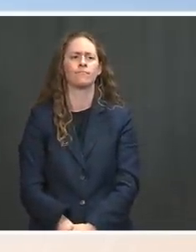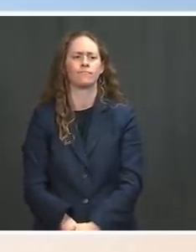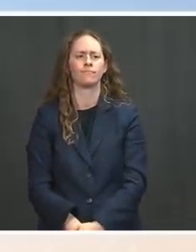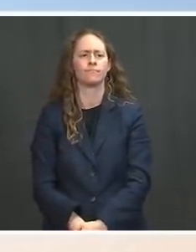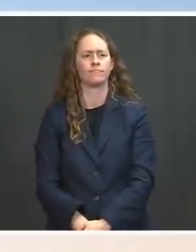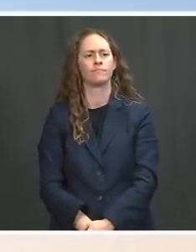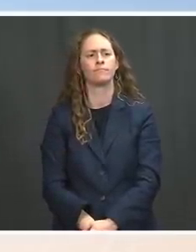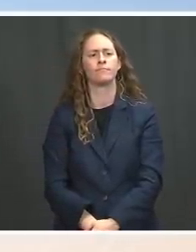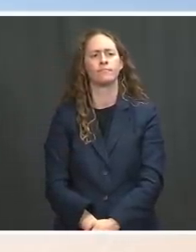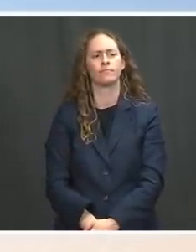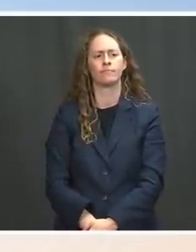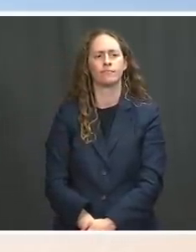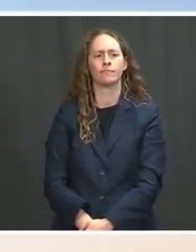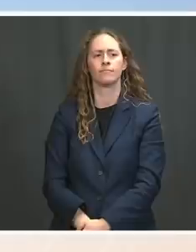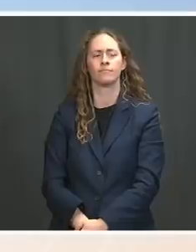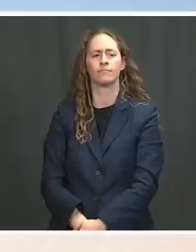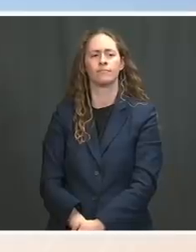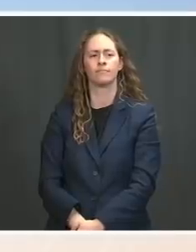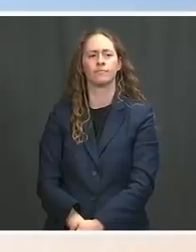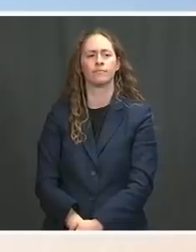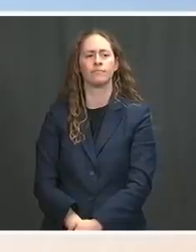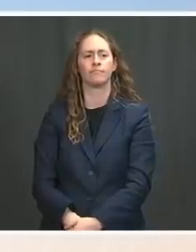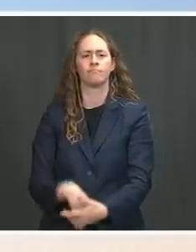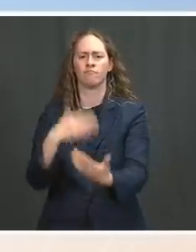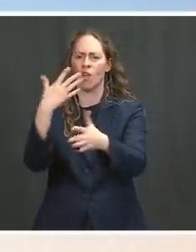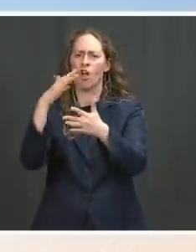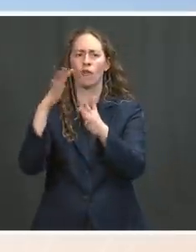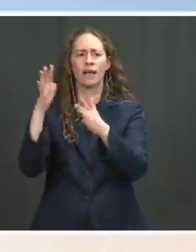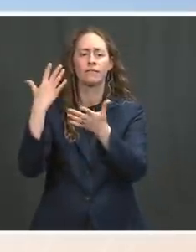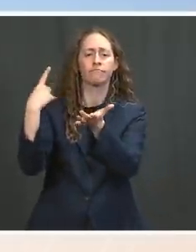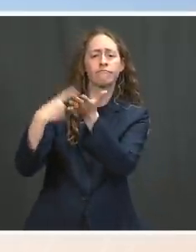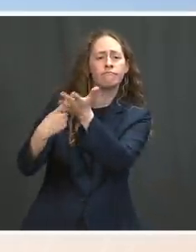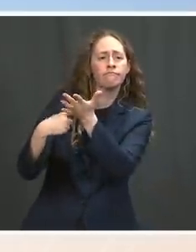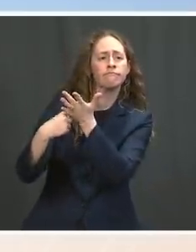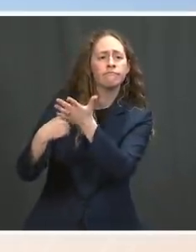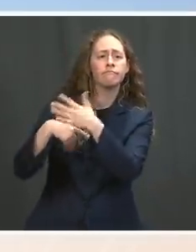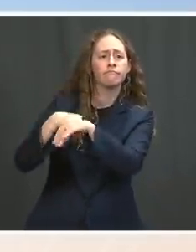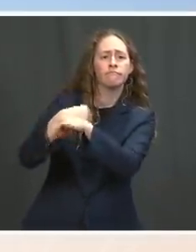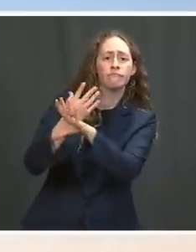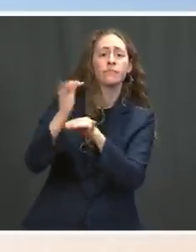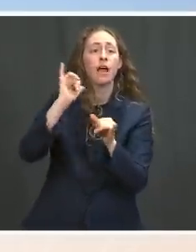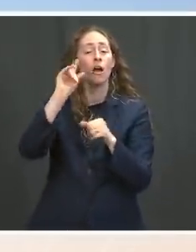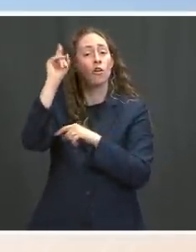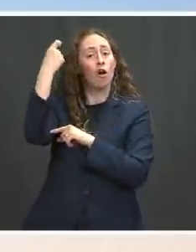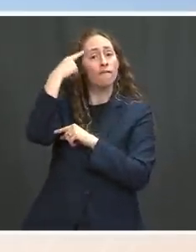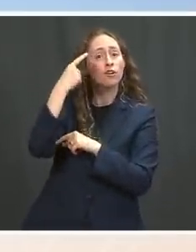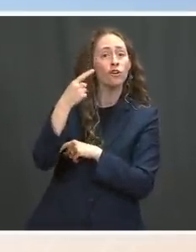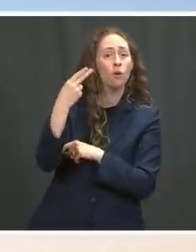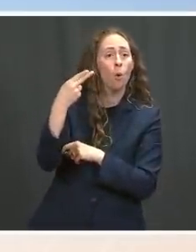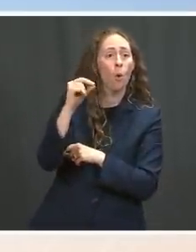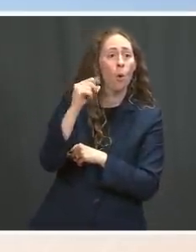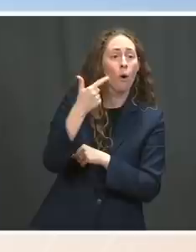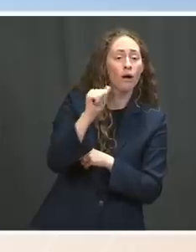for Gov- -- from Governor Hogan of Maryland; Governor Northam of Virginia; Governor Wolf of Pennsylvania; Washington, D.C., Mayor Bowser;